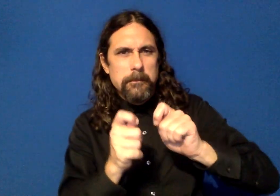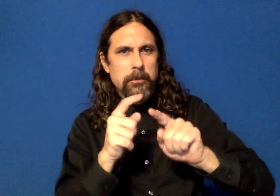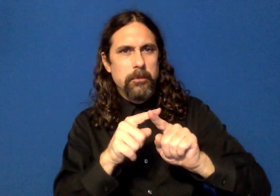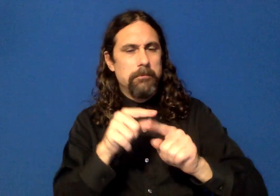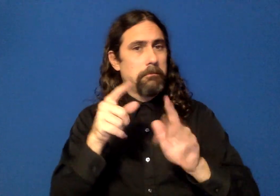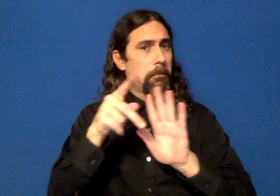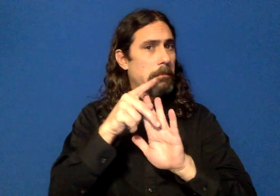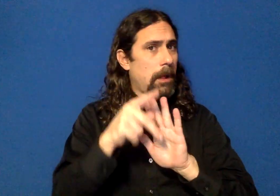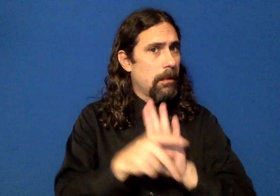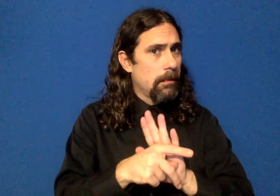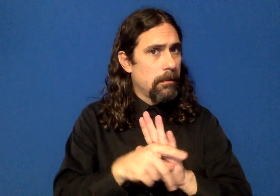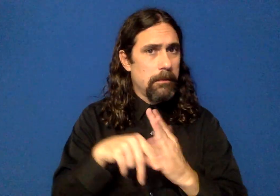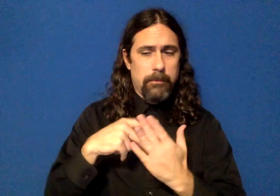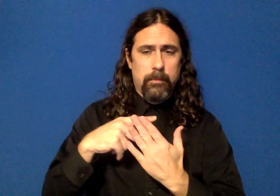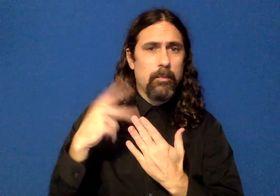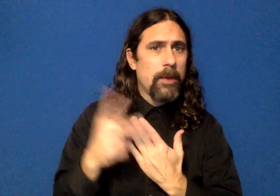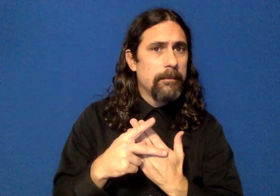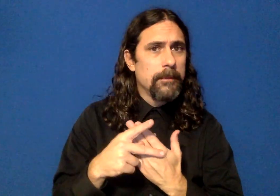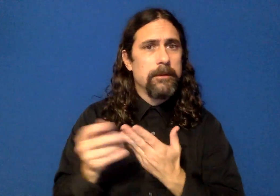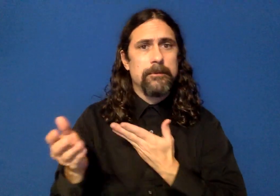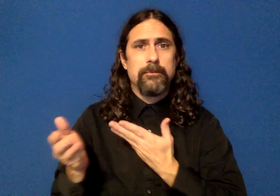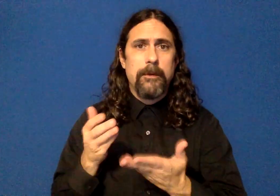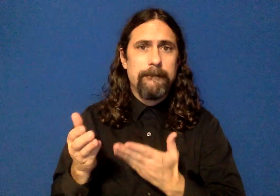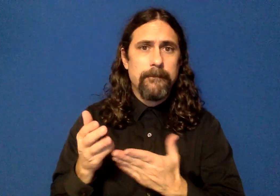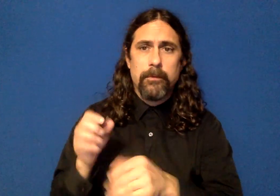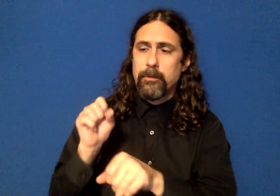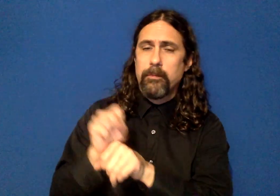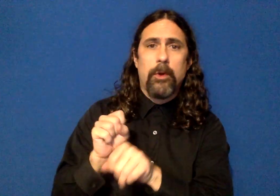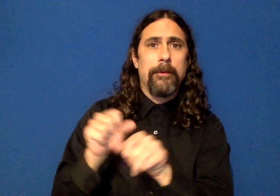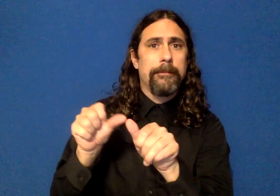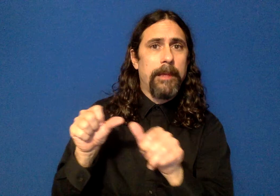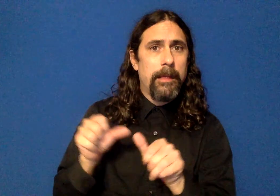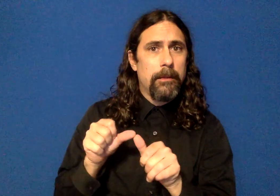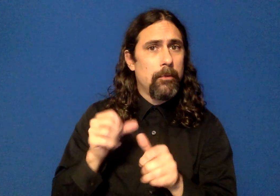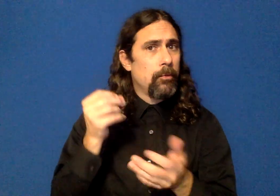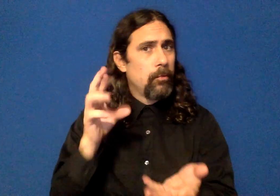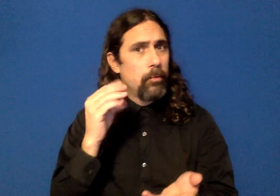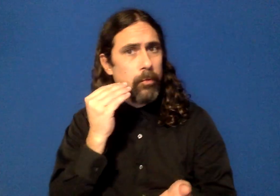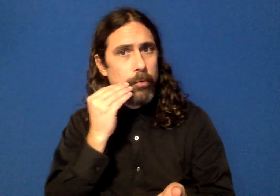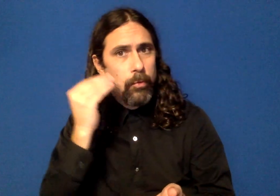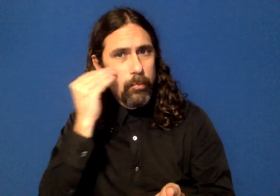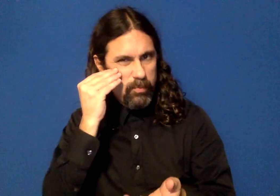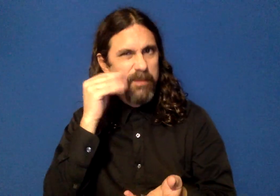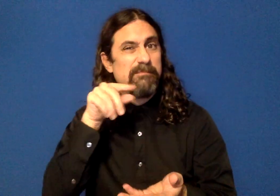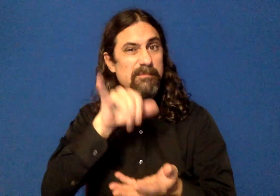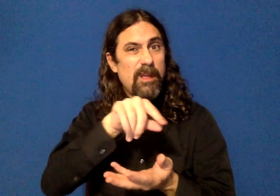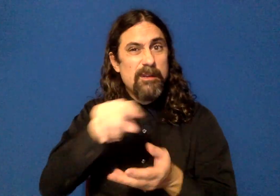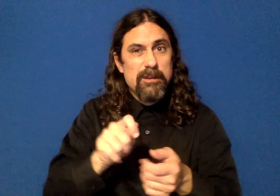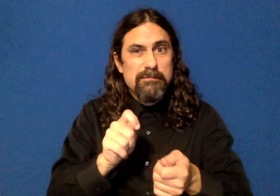allow a person with a disability equal access as a person without a disability.